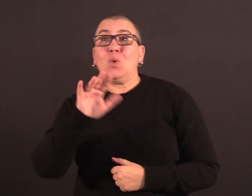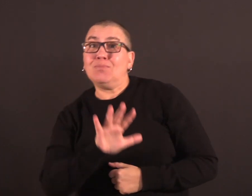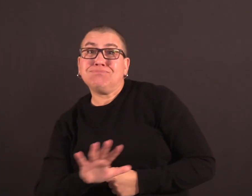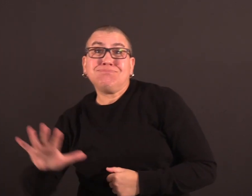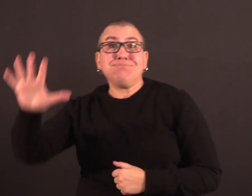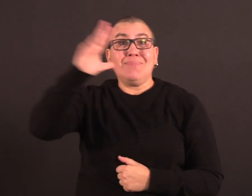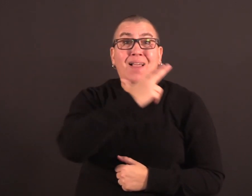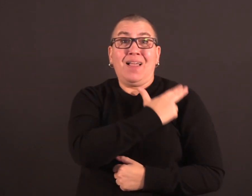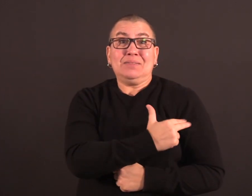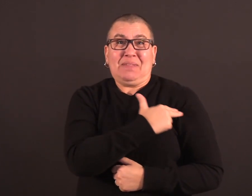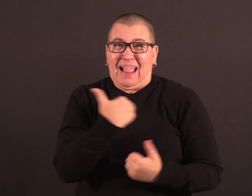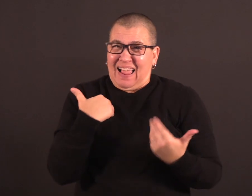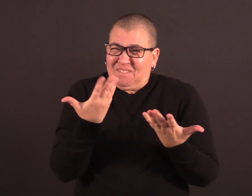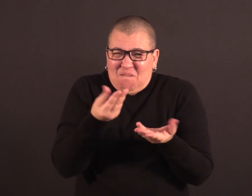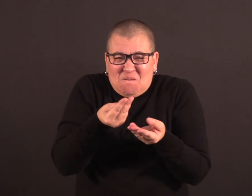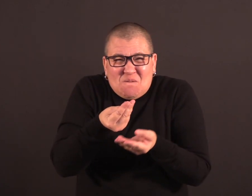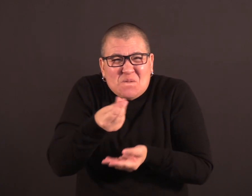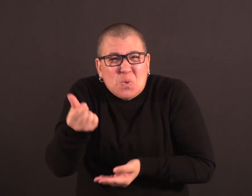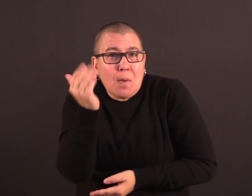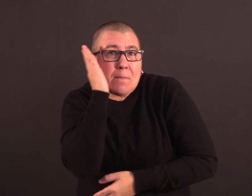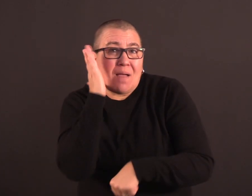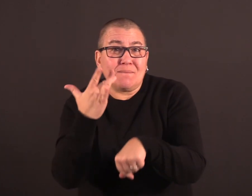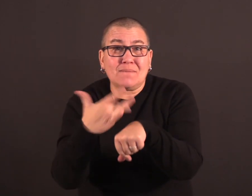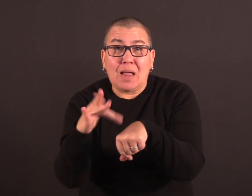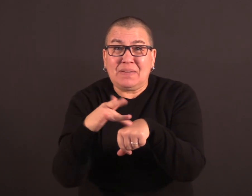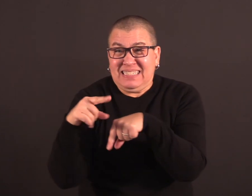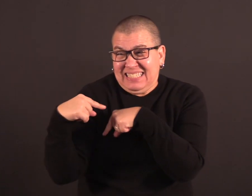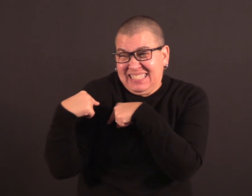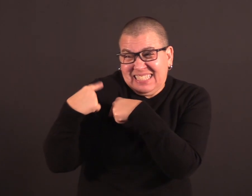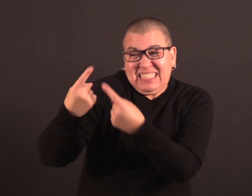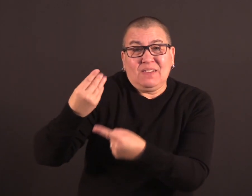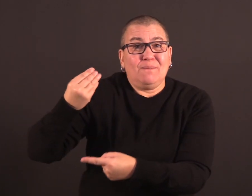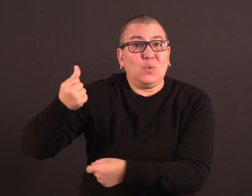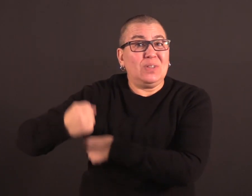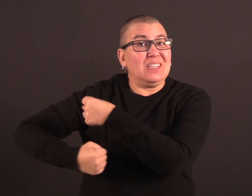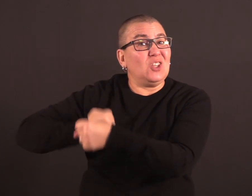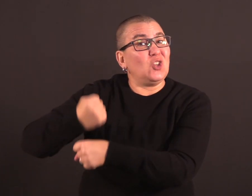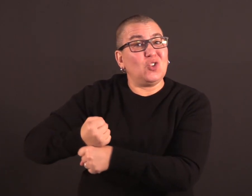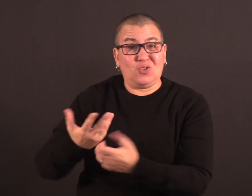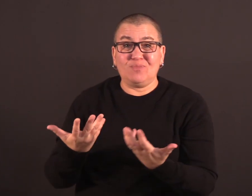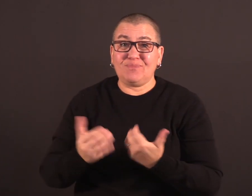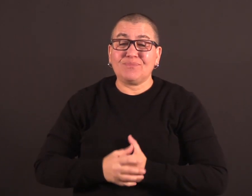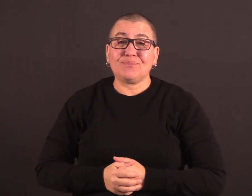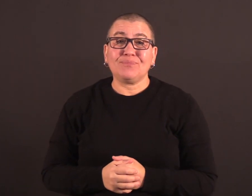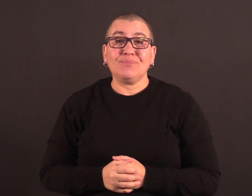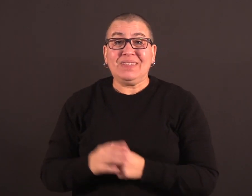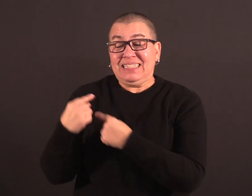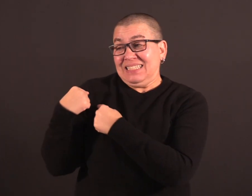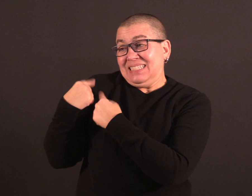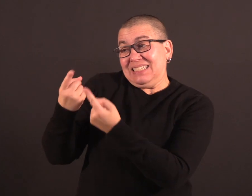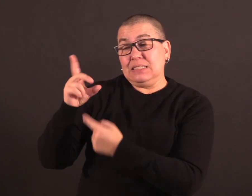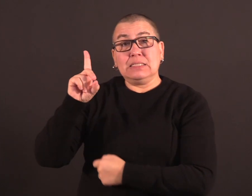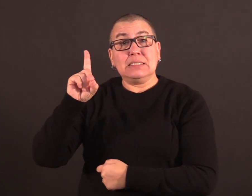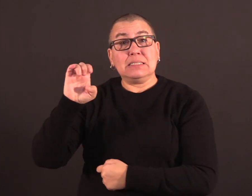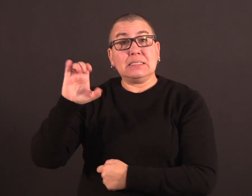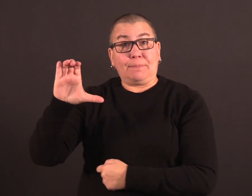exacerbated by the fact that the state has lost hospital beds over the past few years.